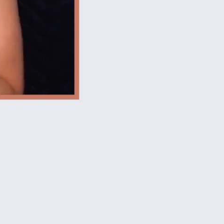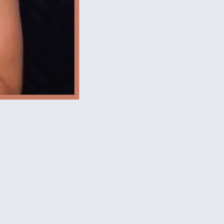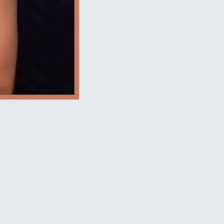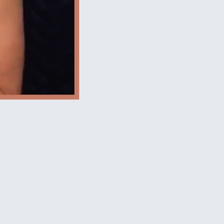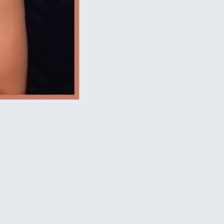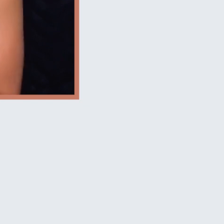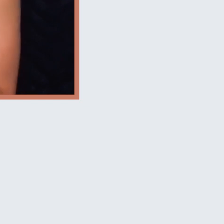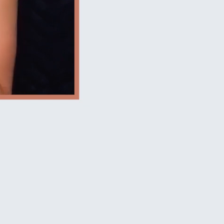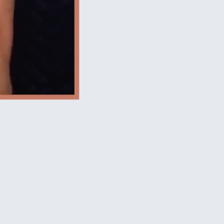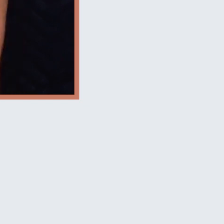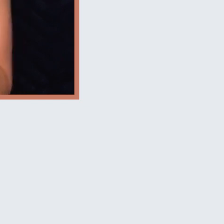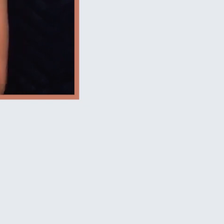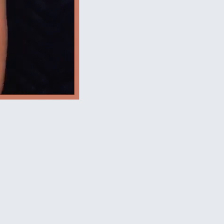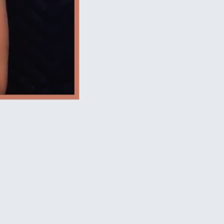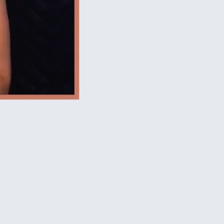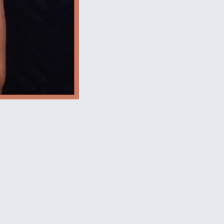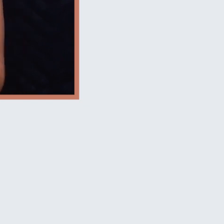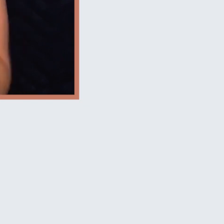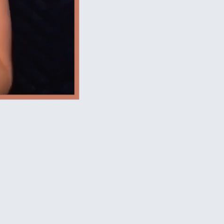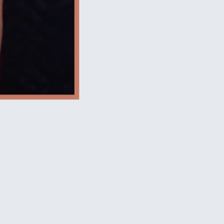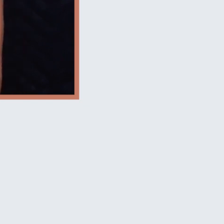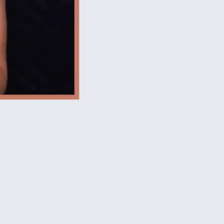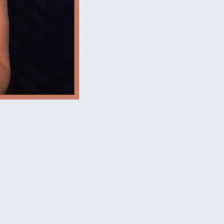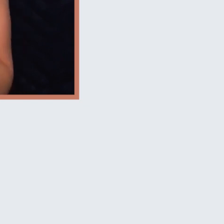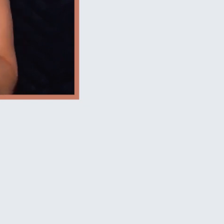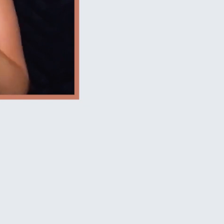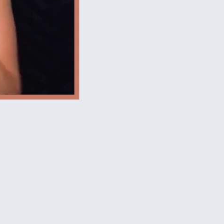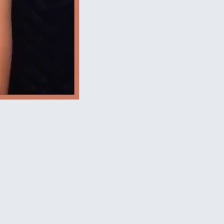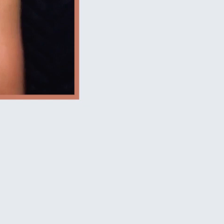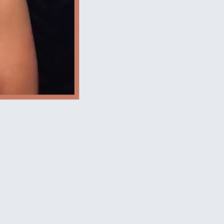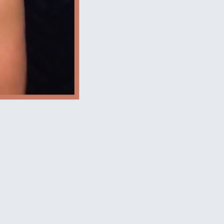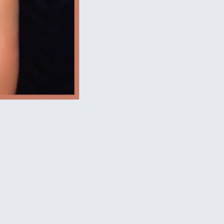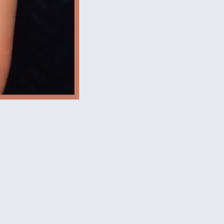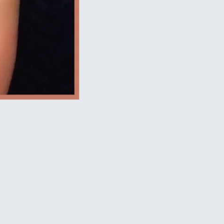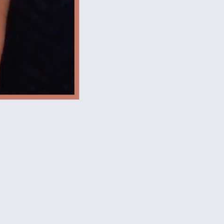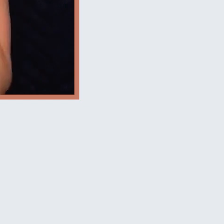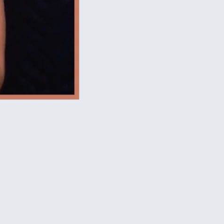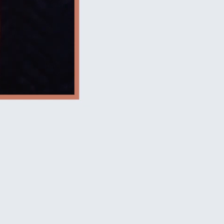with the writing room, with directors, with everything, and doing your research to really understand what that culture looks like.